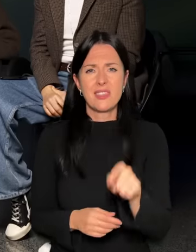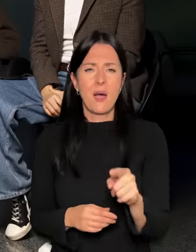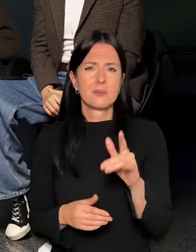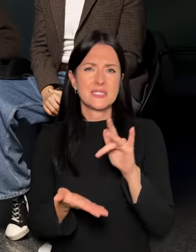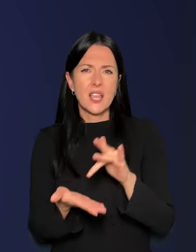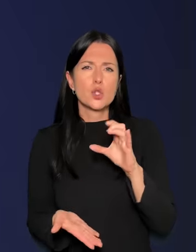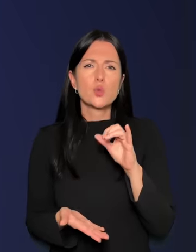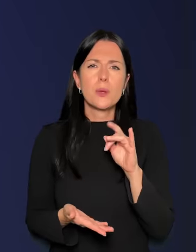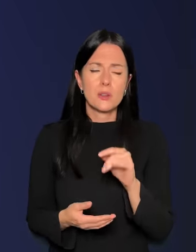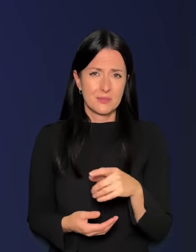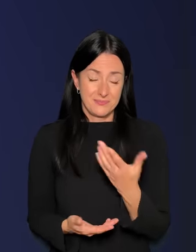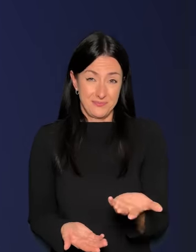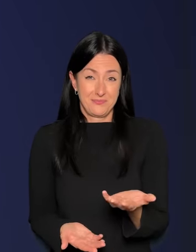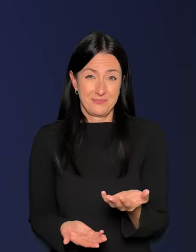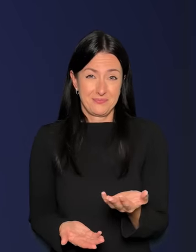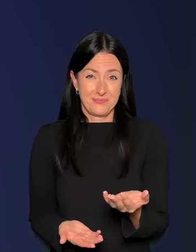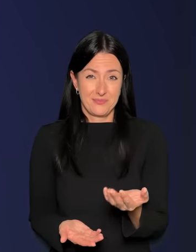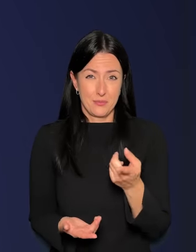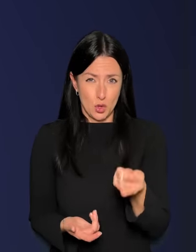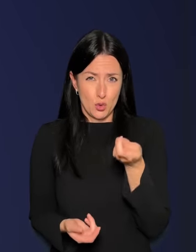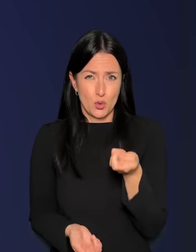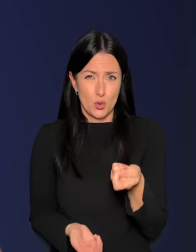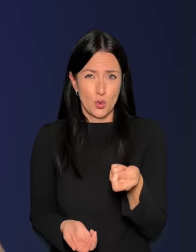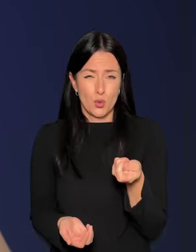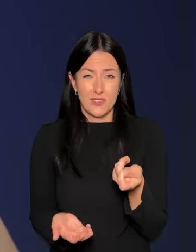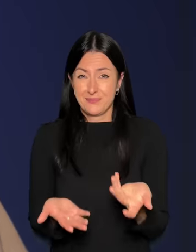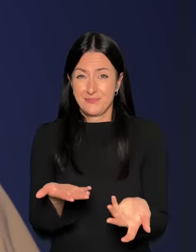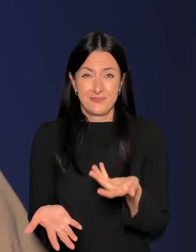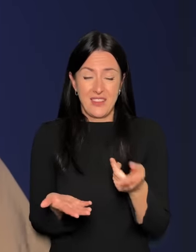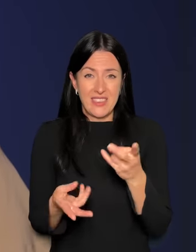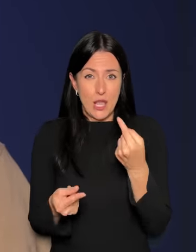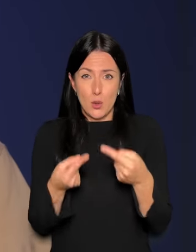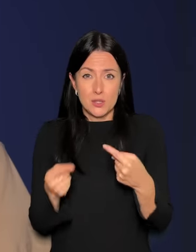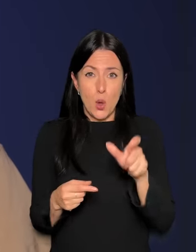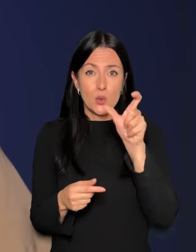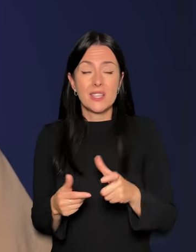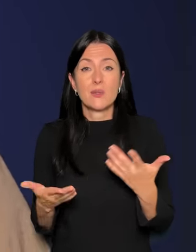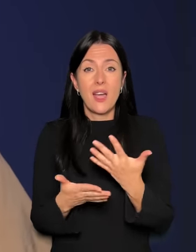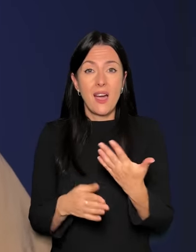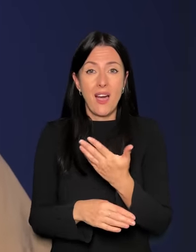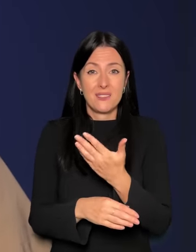at Super Humans or some other center?" I tell them, you're not distinguishing between someone